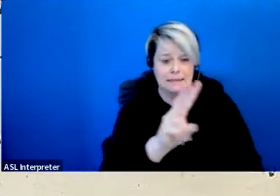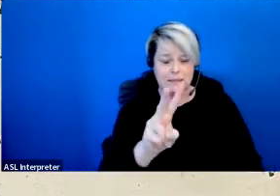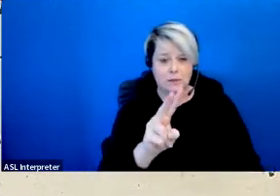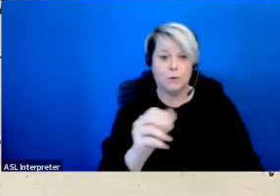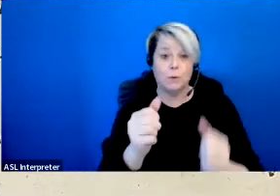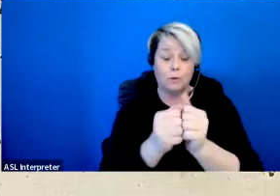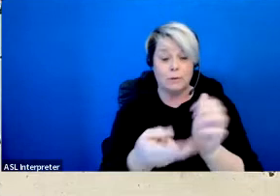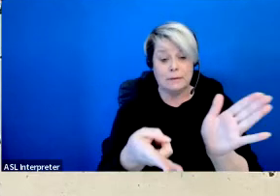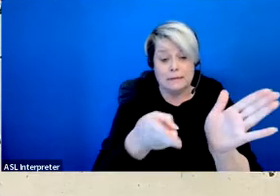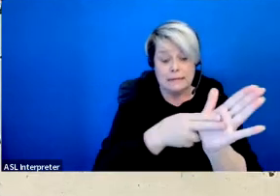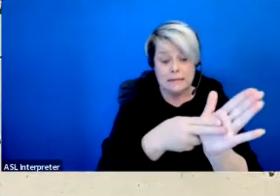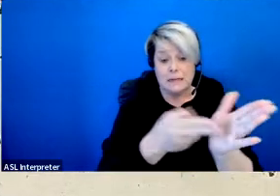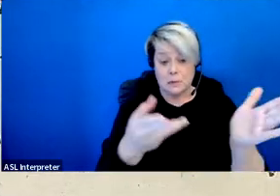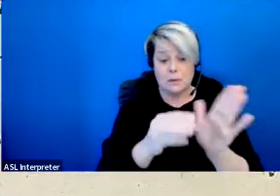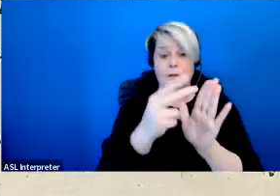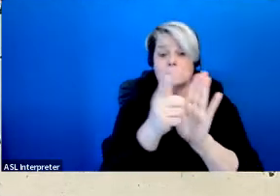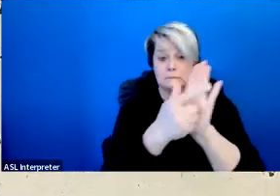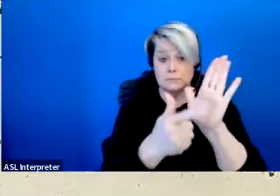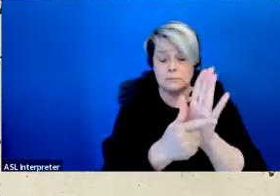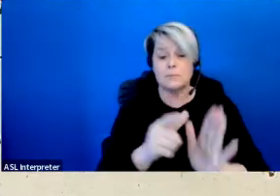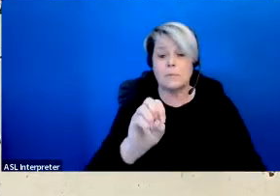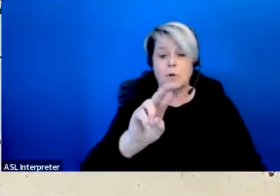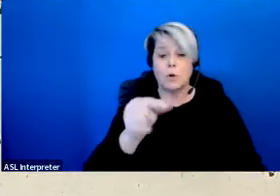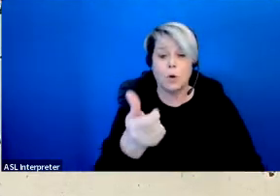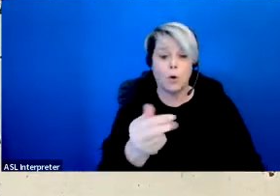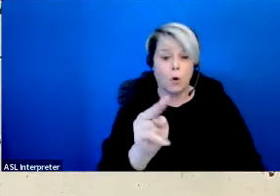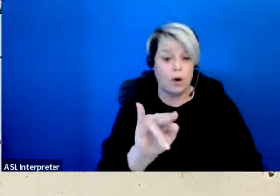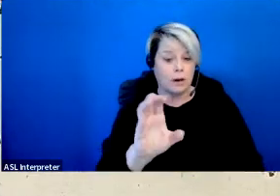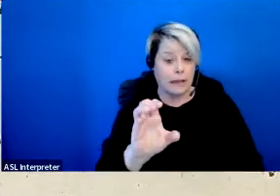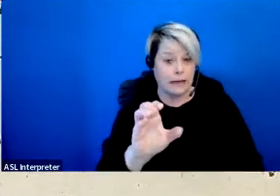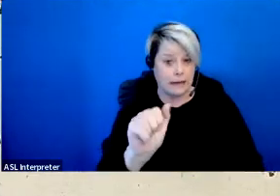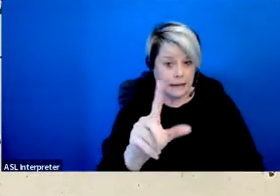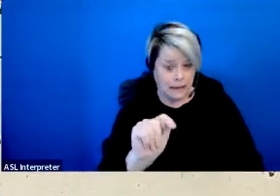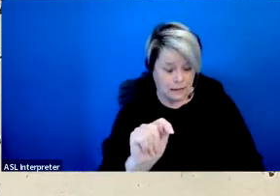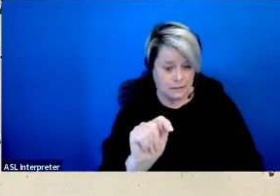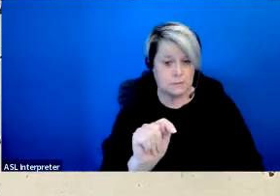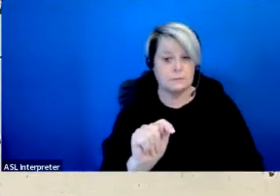was established by president Abraham Lincoln in 18612 with the signing of the organic act and back in 1862.